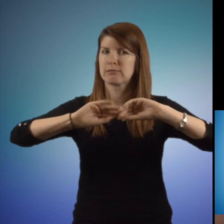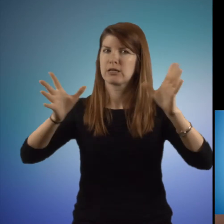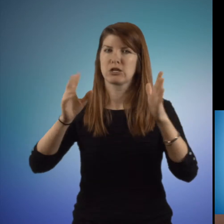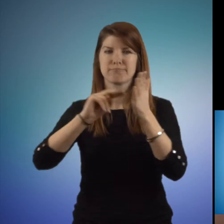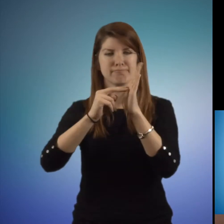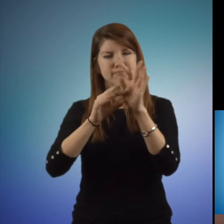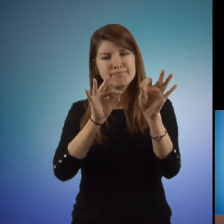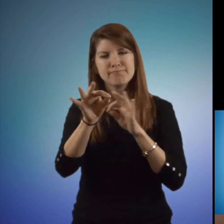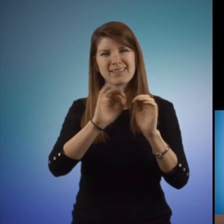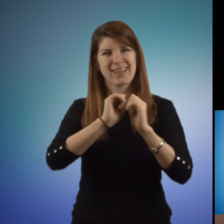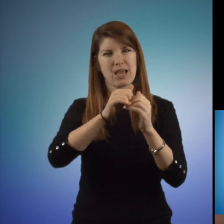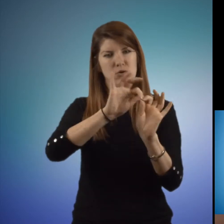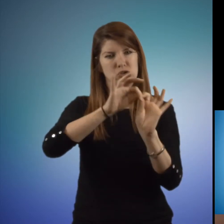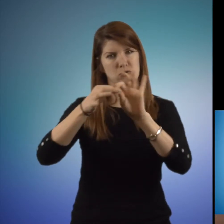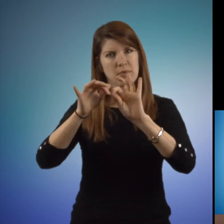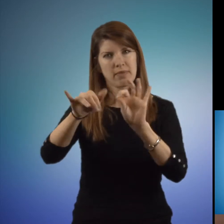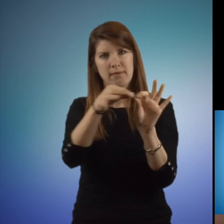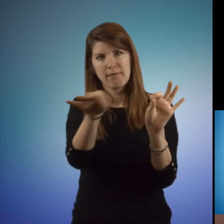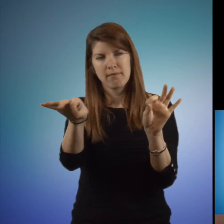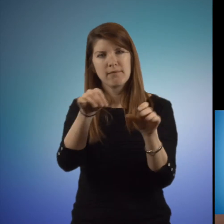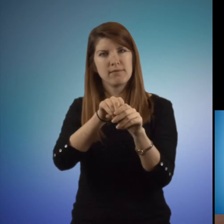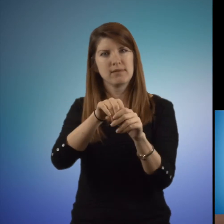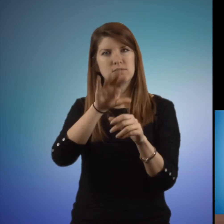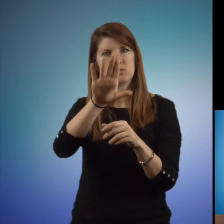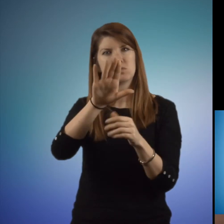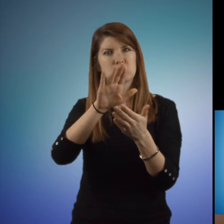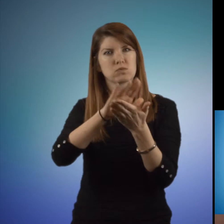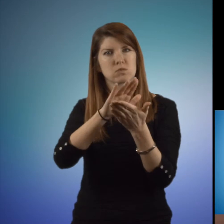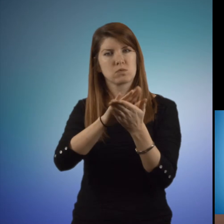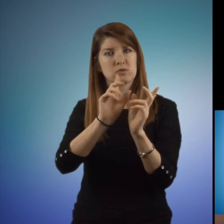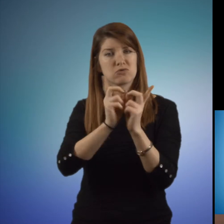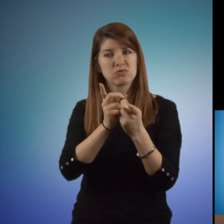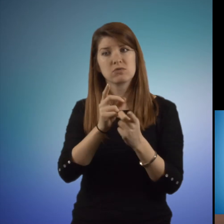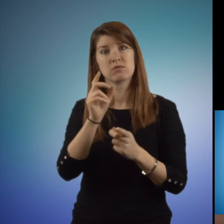in your own school district so if children need summer services they are able to access those.